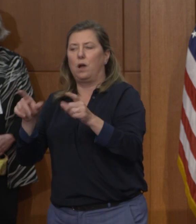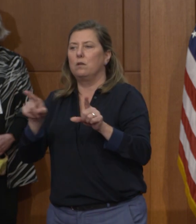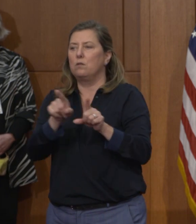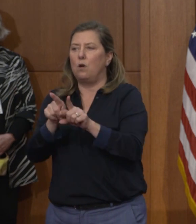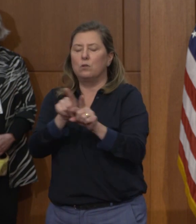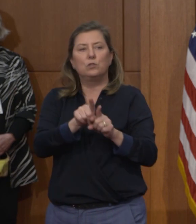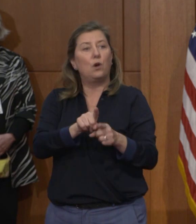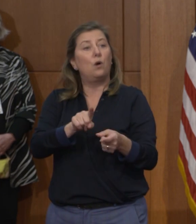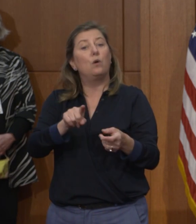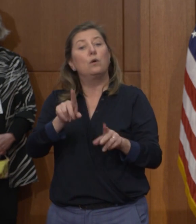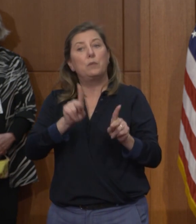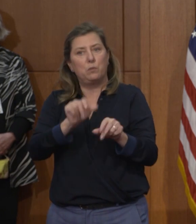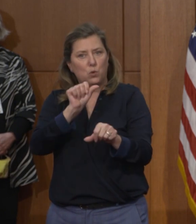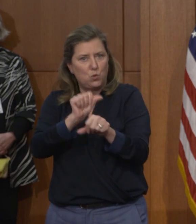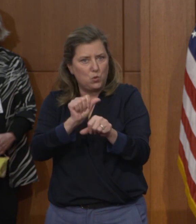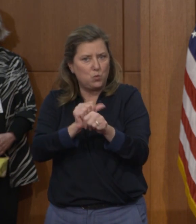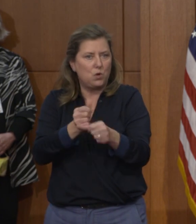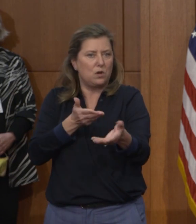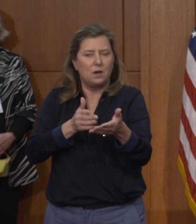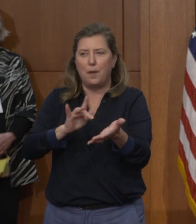And we want to try to contain that as best we can. Uh,